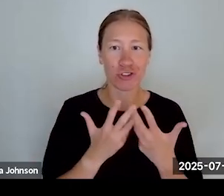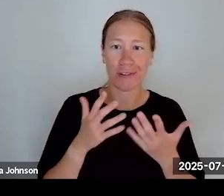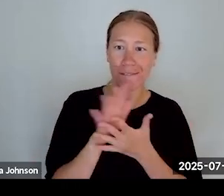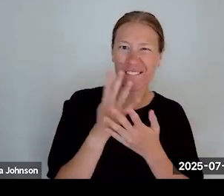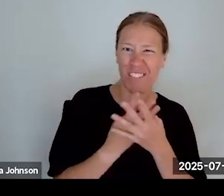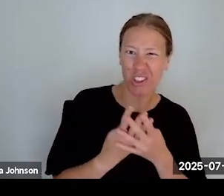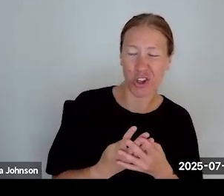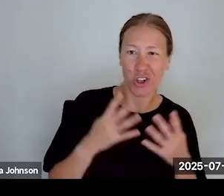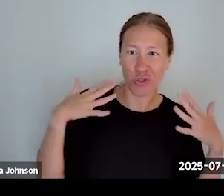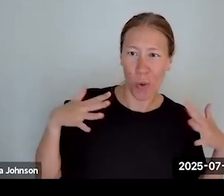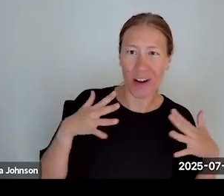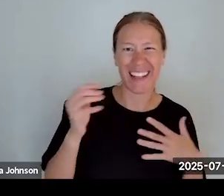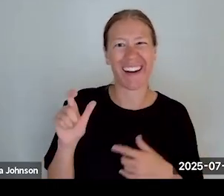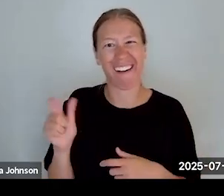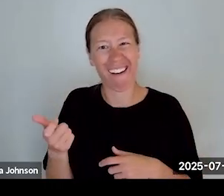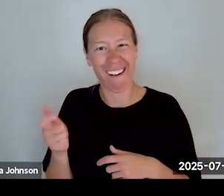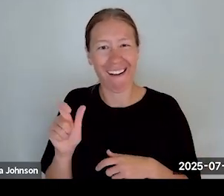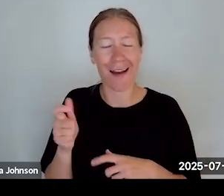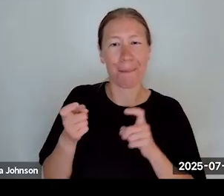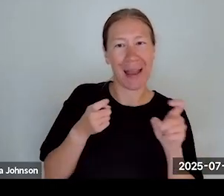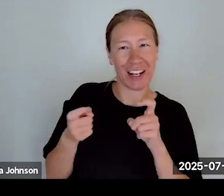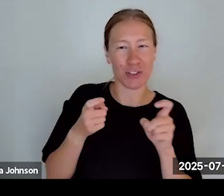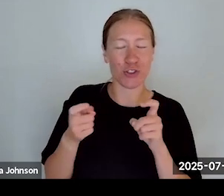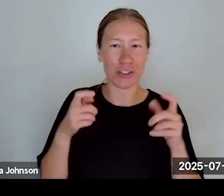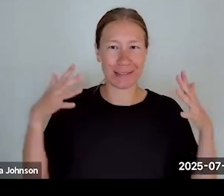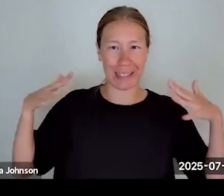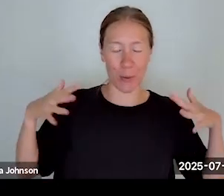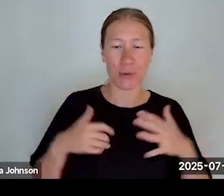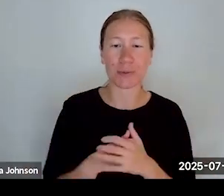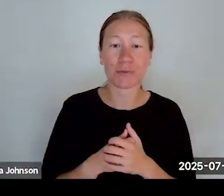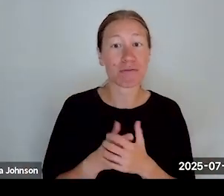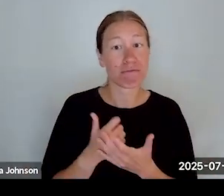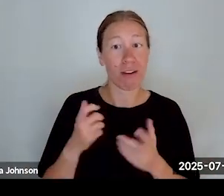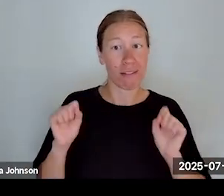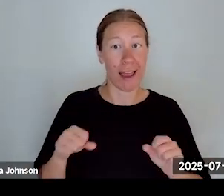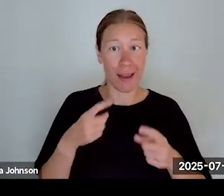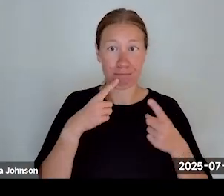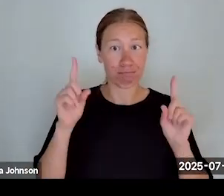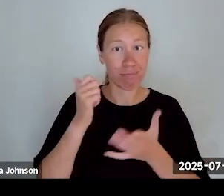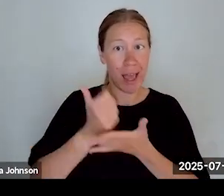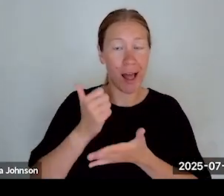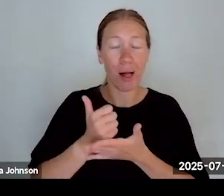which helps to make those sounds more manageable. These are especially helpful for individuals who have difficulty focusing